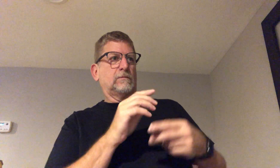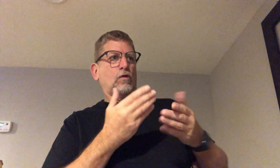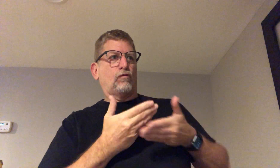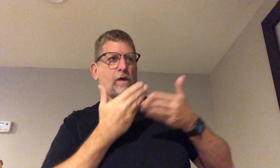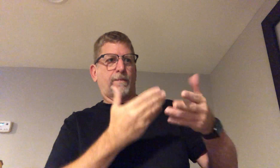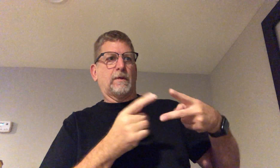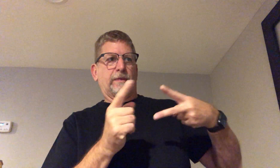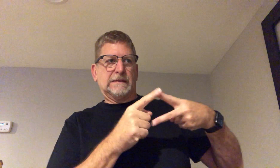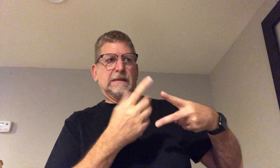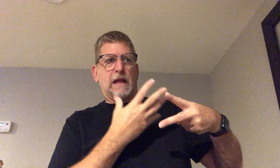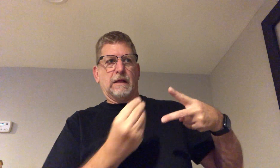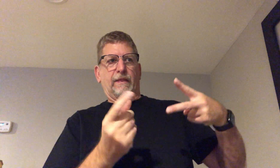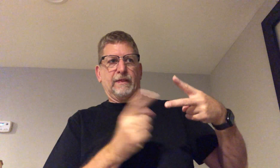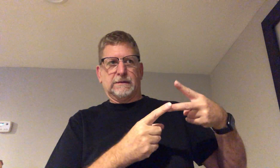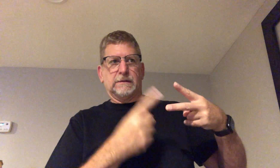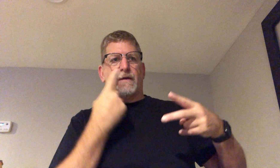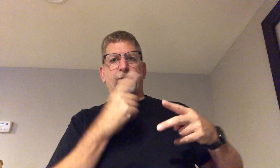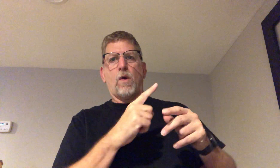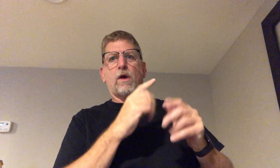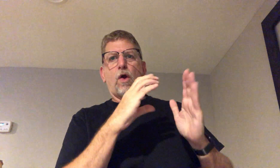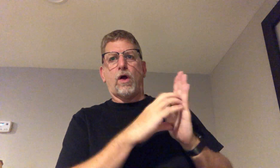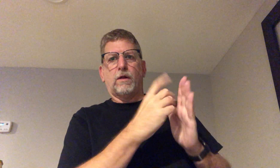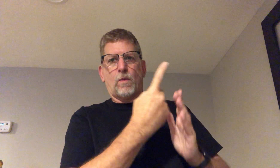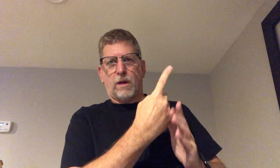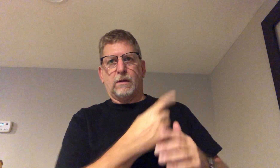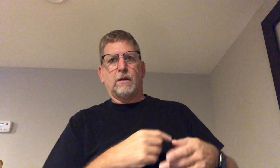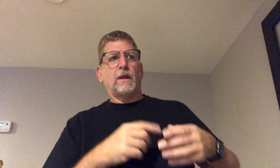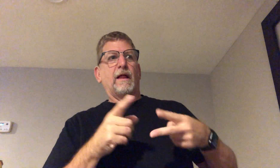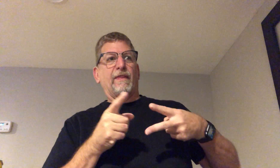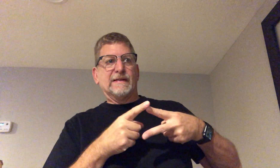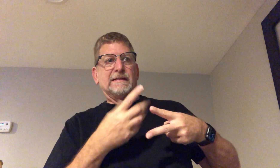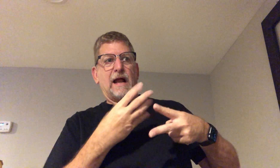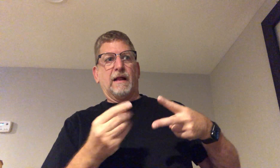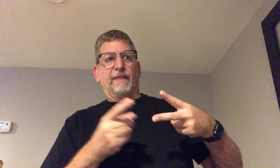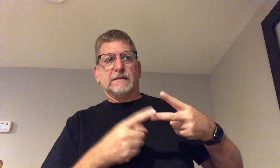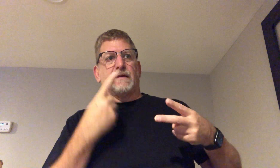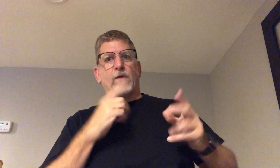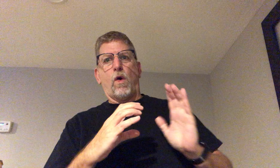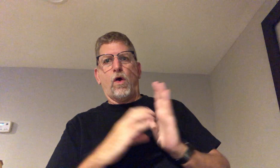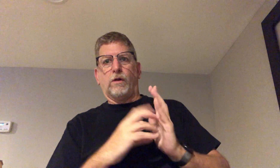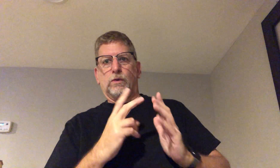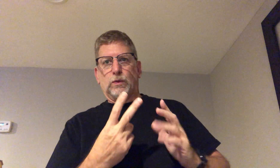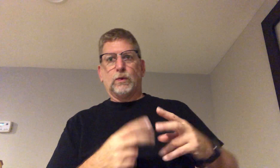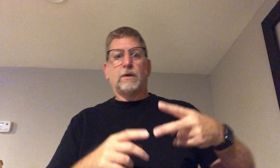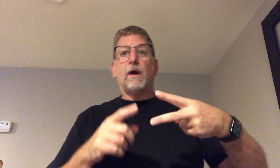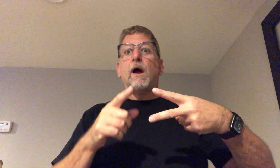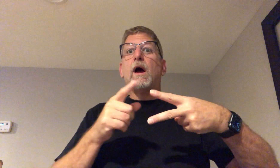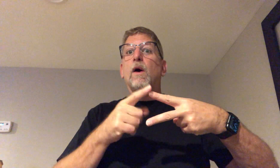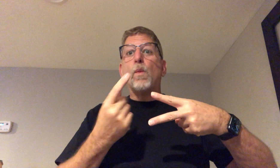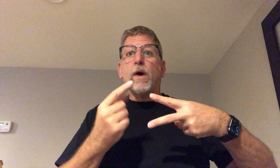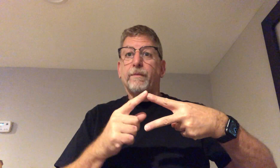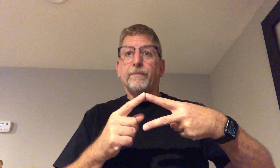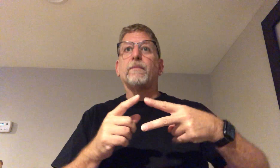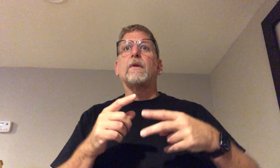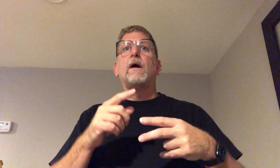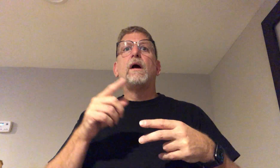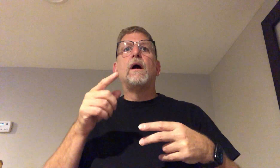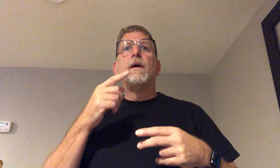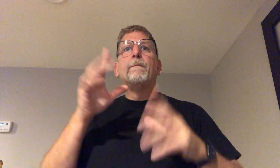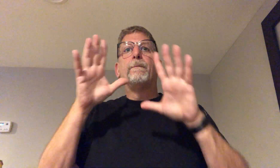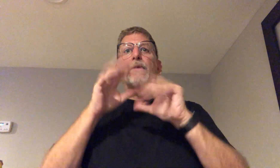The first resolution of Article I says,